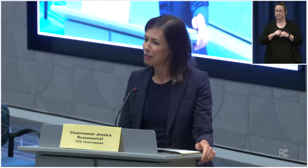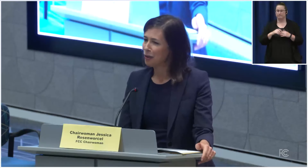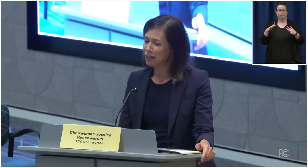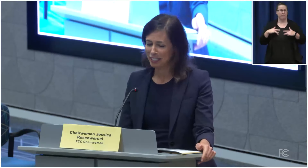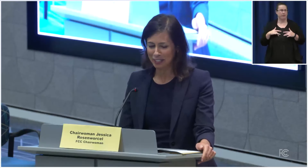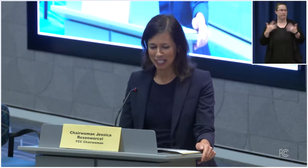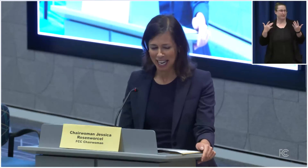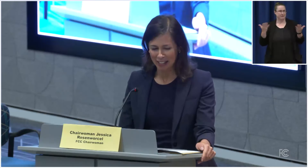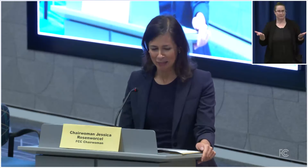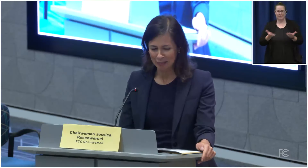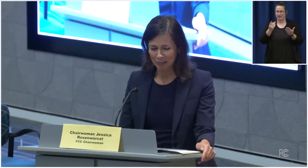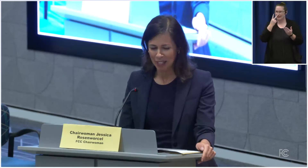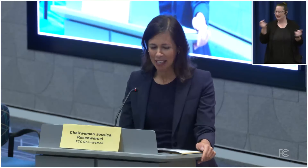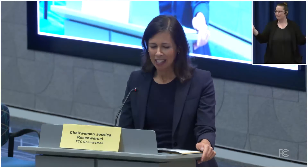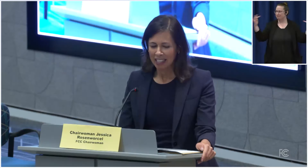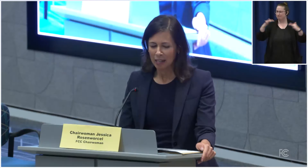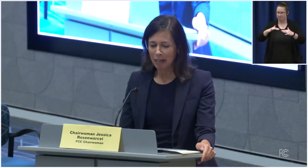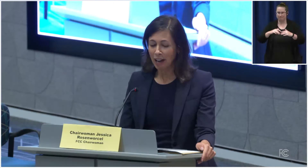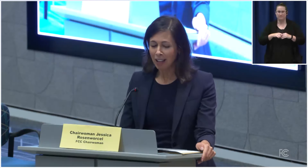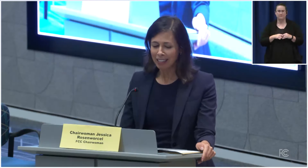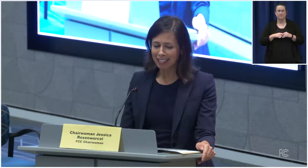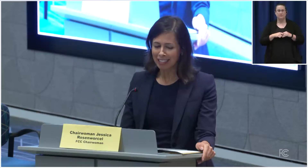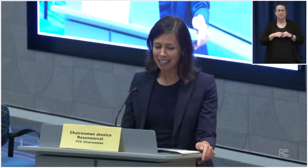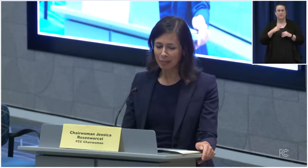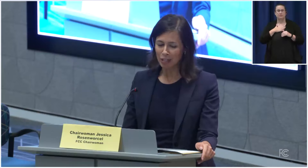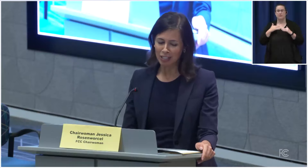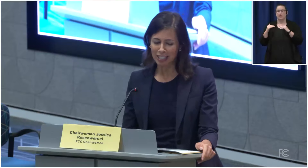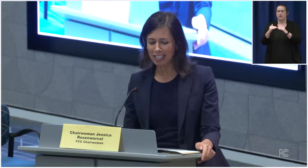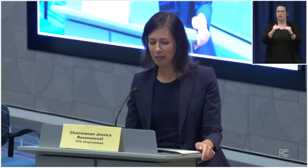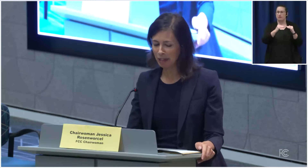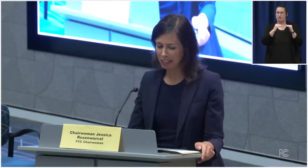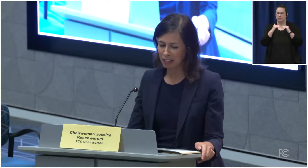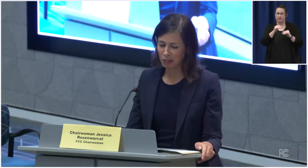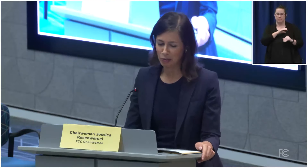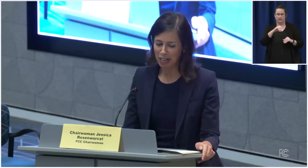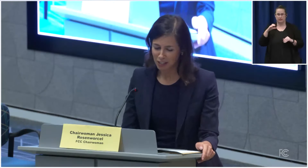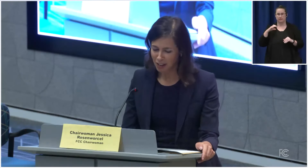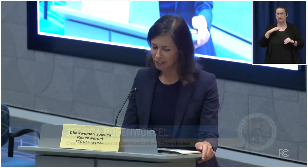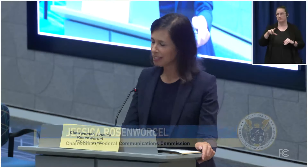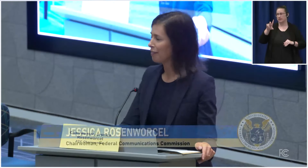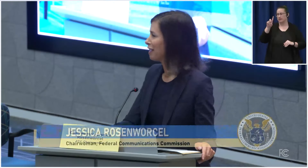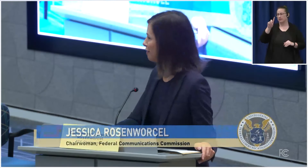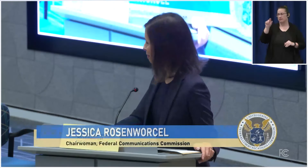THANK YOU SO MUCH, SUZY. GOOD AFTERNOON. I'M JESSICA ROSENWORCEL. AND I'M THE CHAIRWOMAN OF